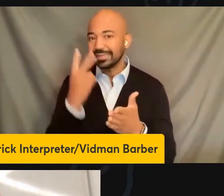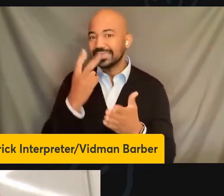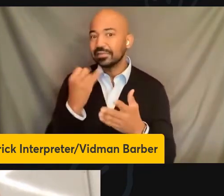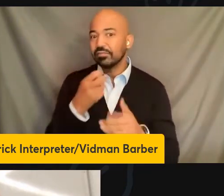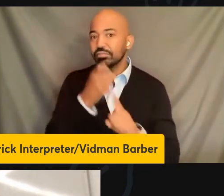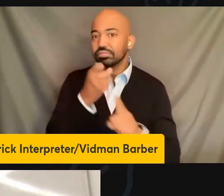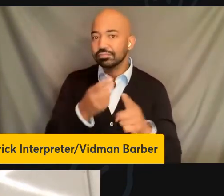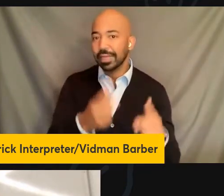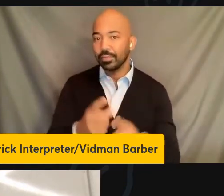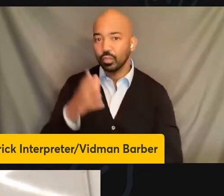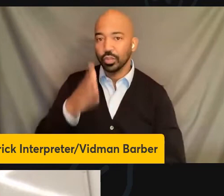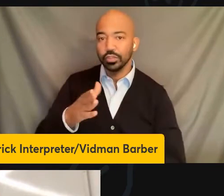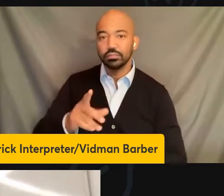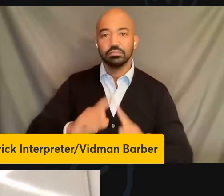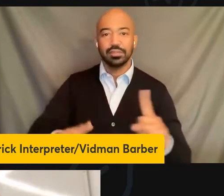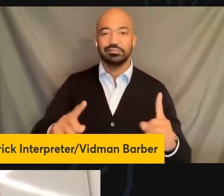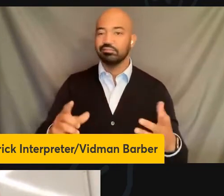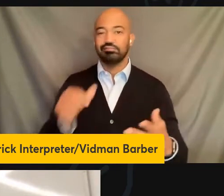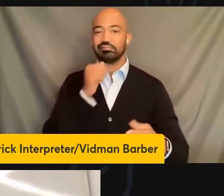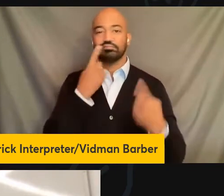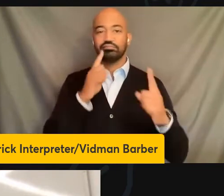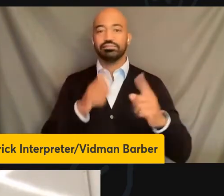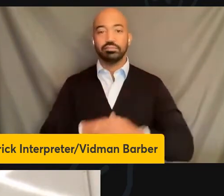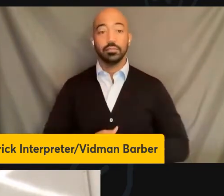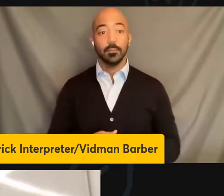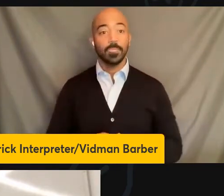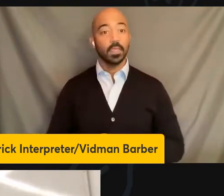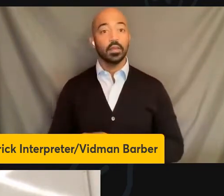But haven't seen something like this.